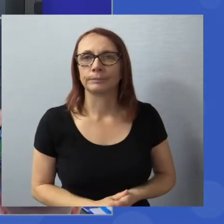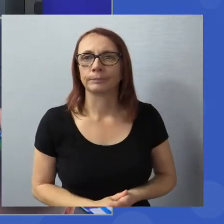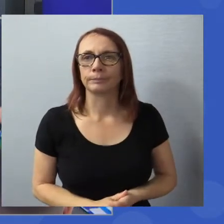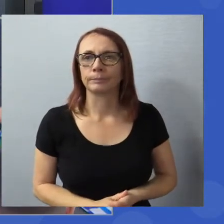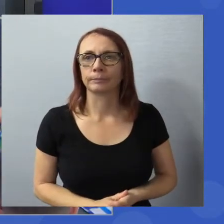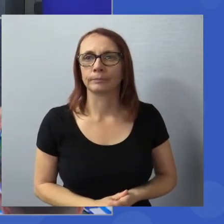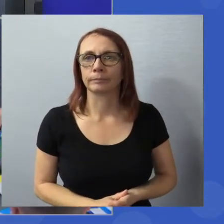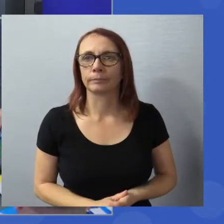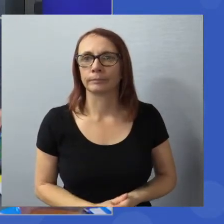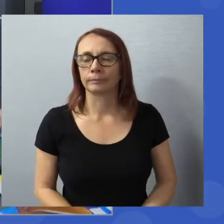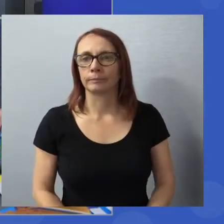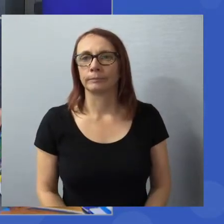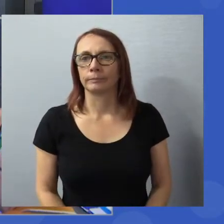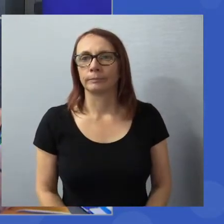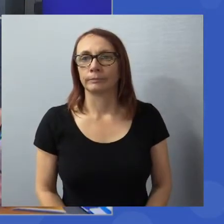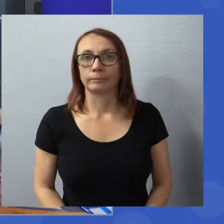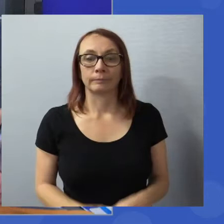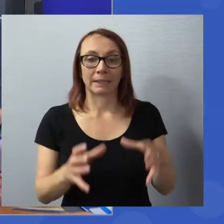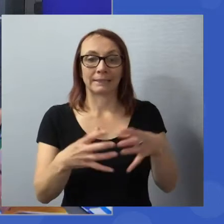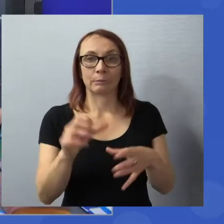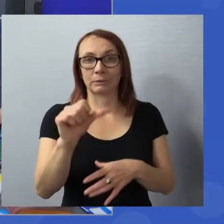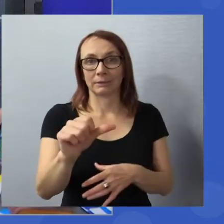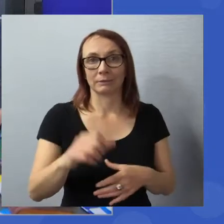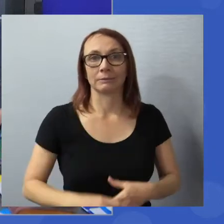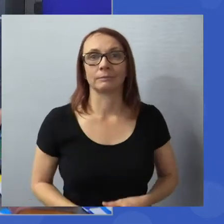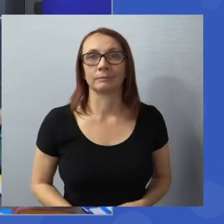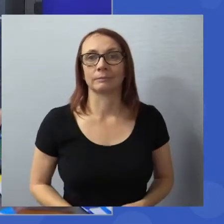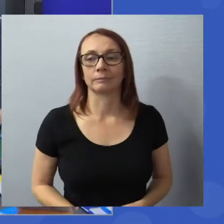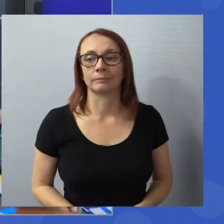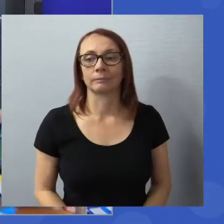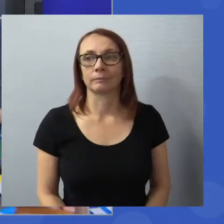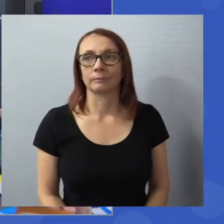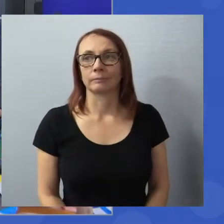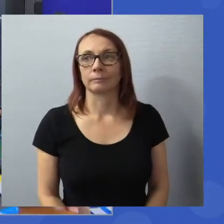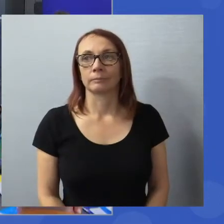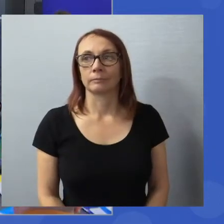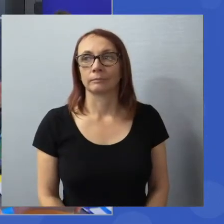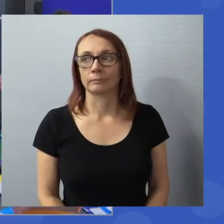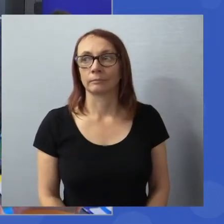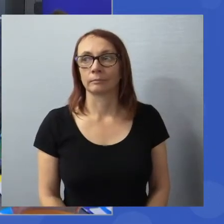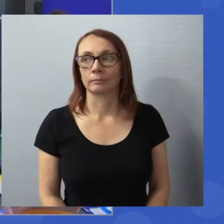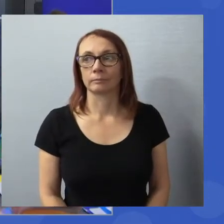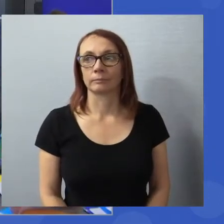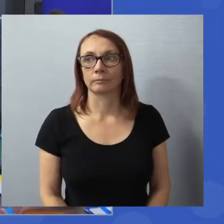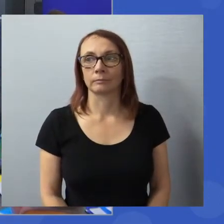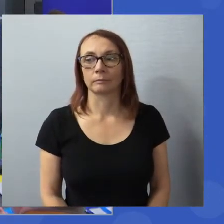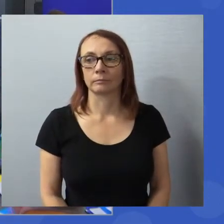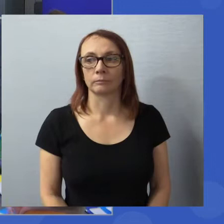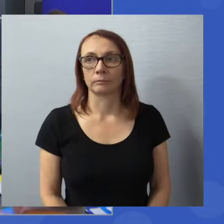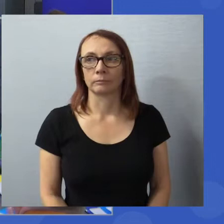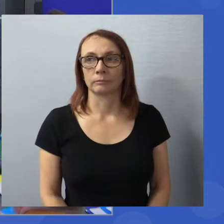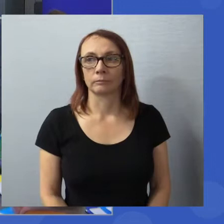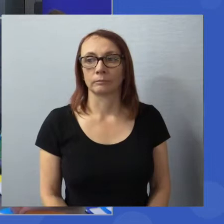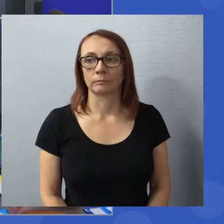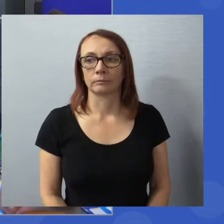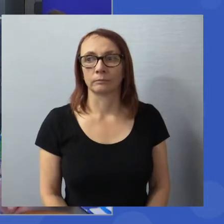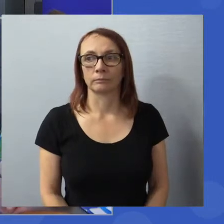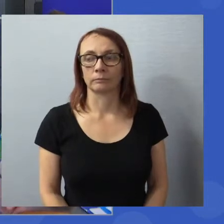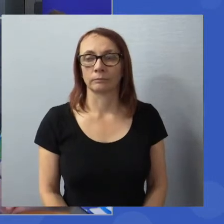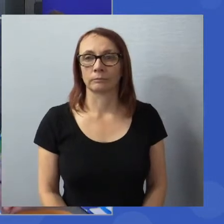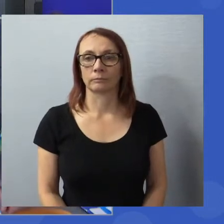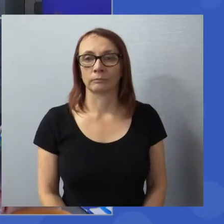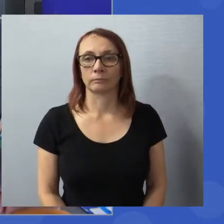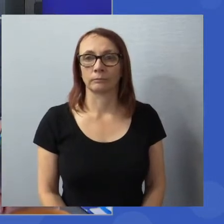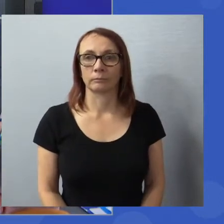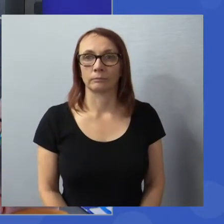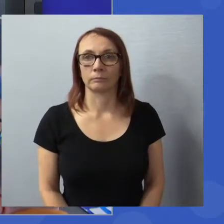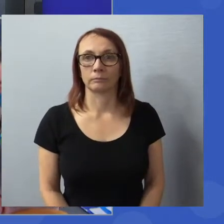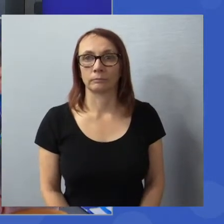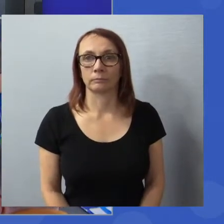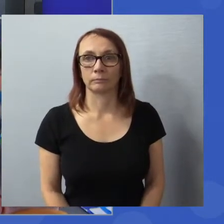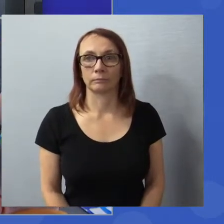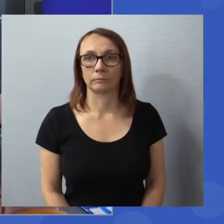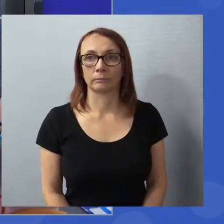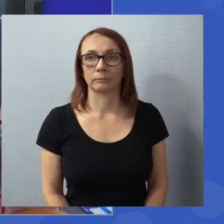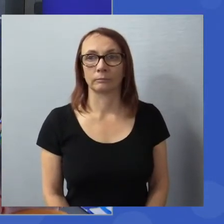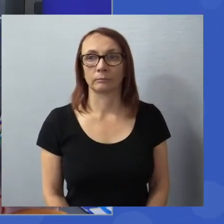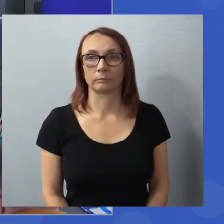I'm so much simplifying 10:16